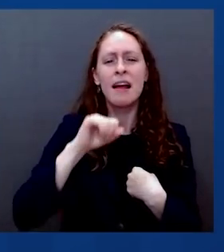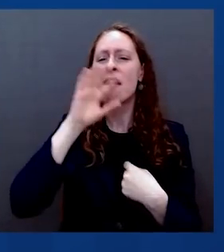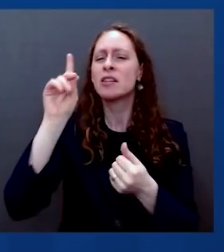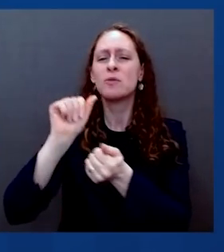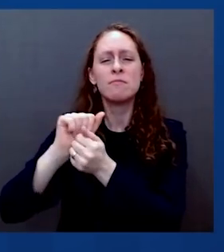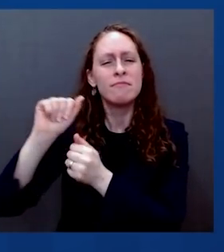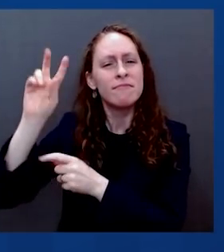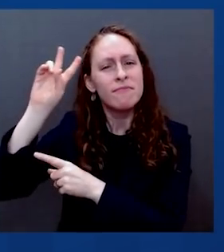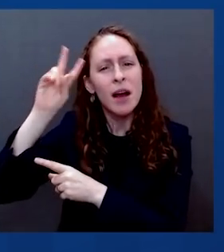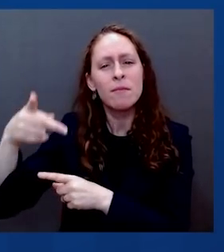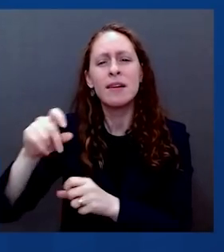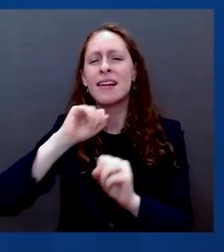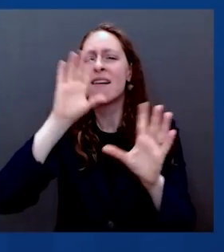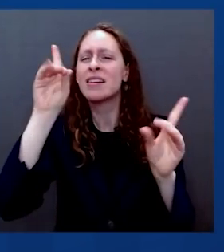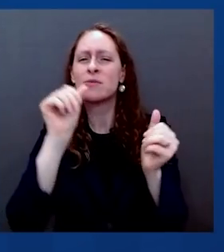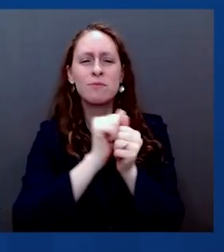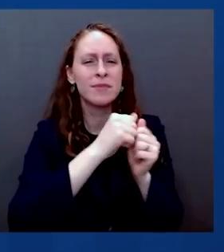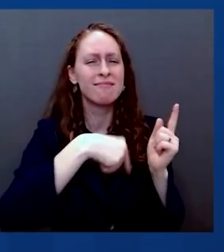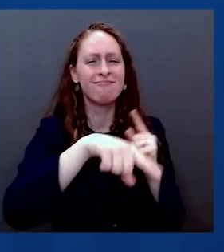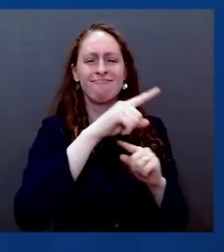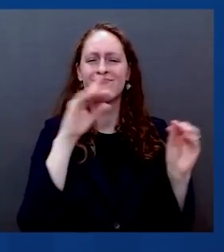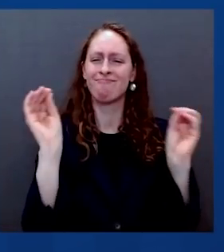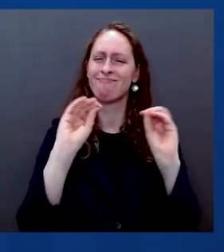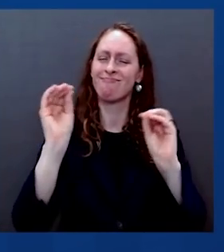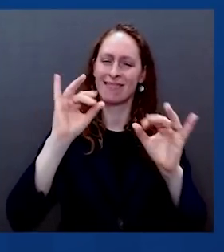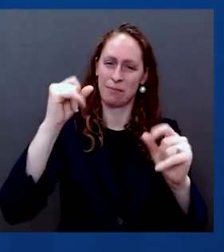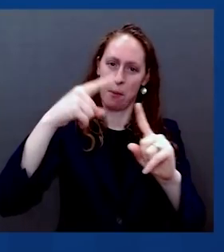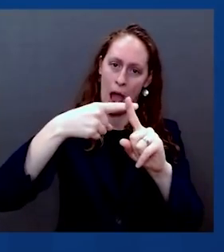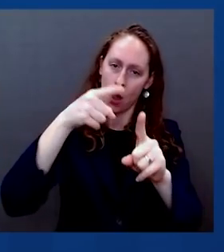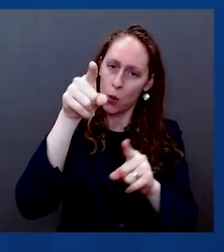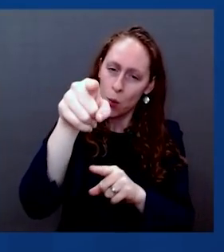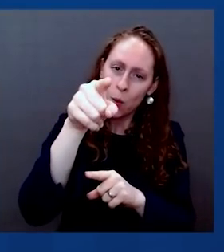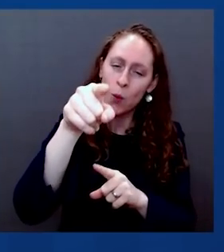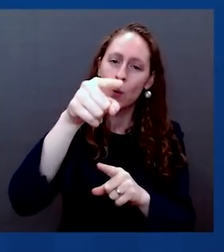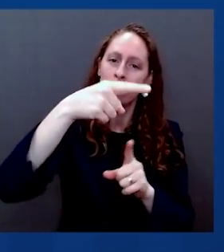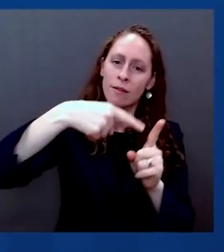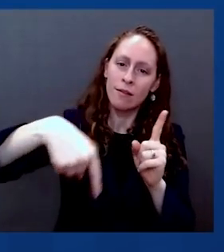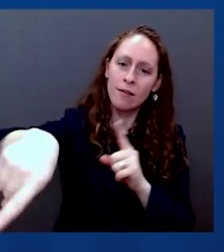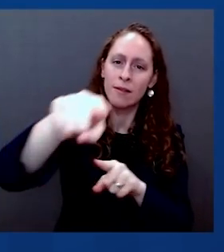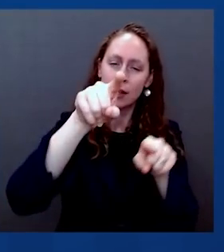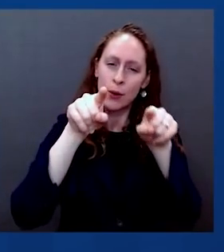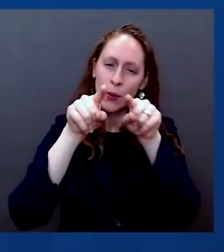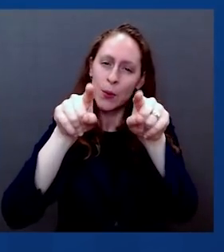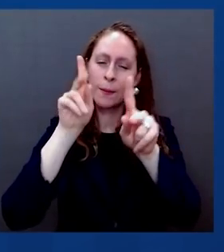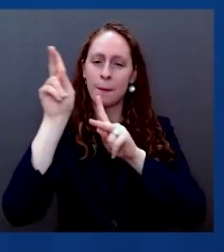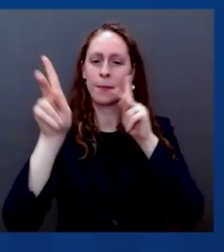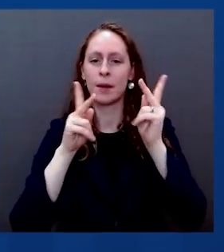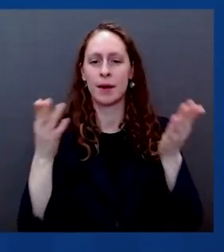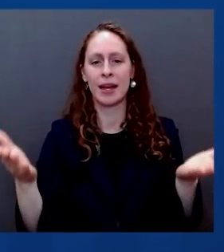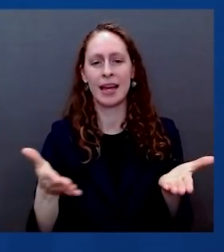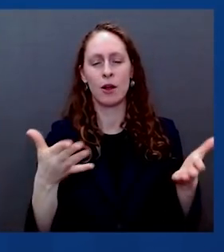Hear me plainly: The battle for the soul of America is not over. We must stand strong and stand together